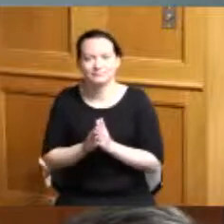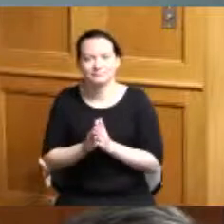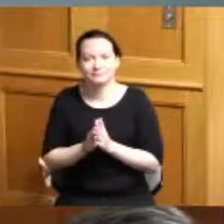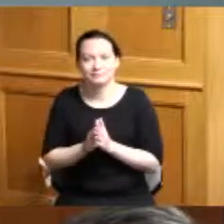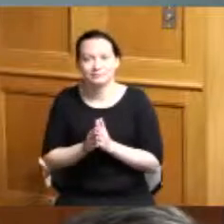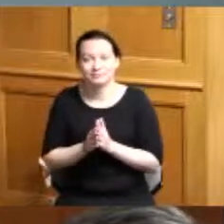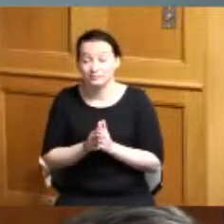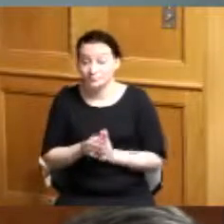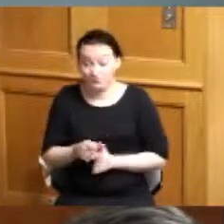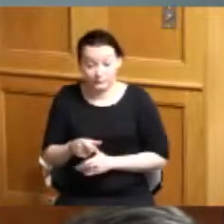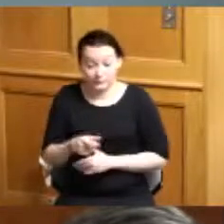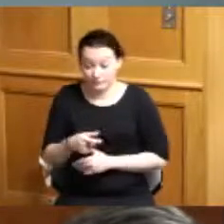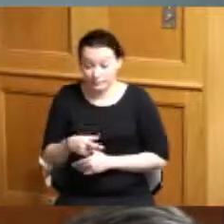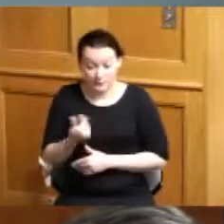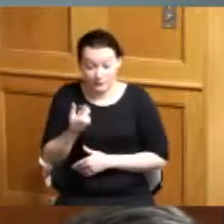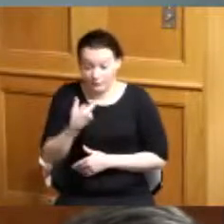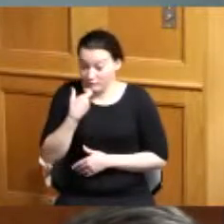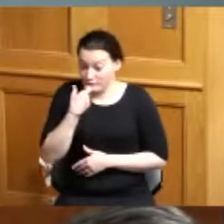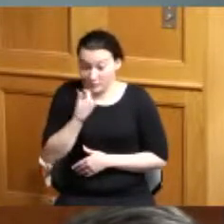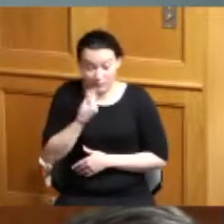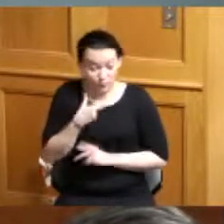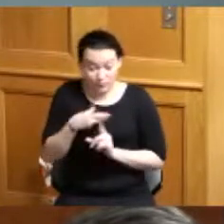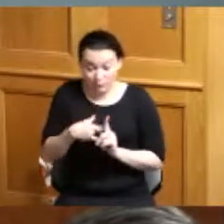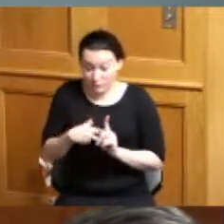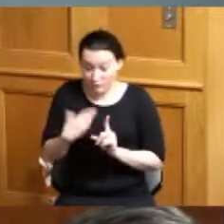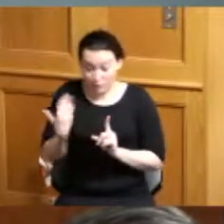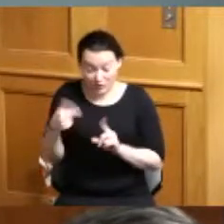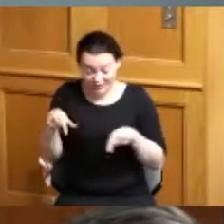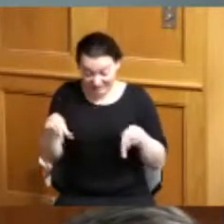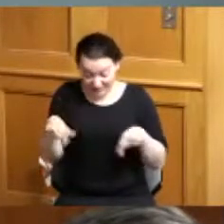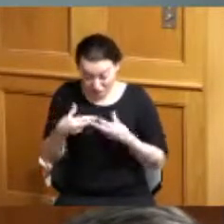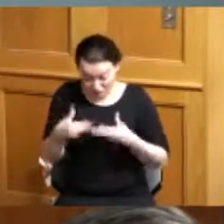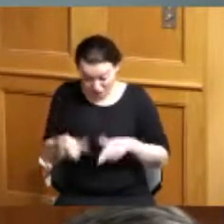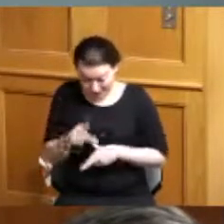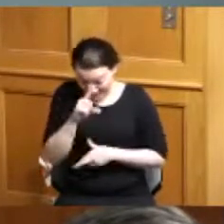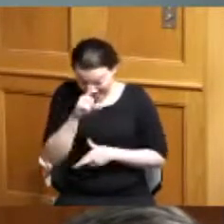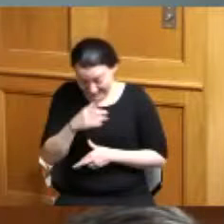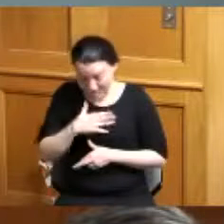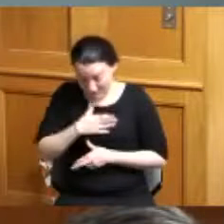was literally just a couple months ago in this you know very room I think it was my memory says